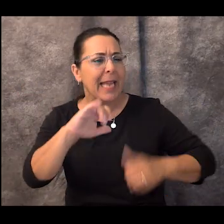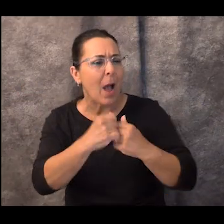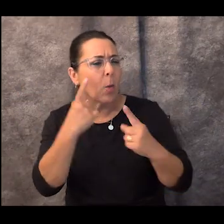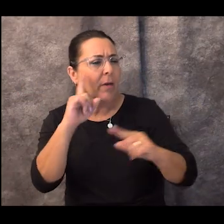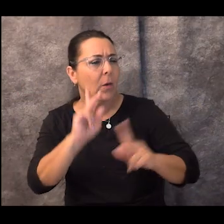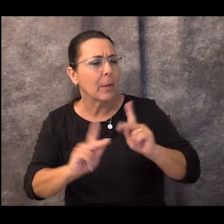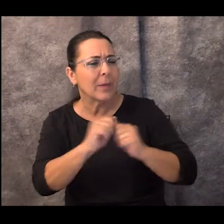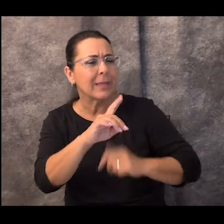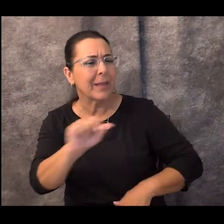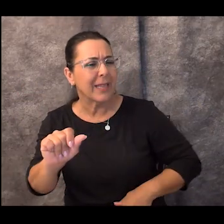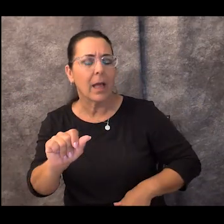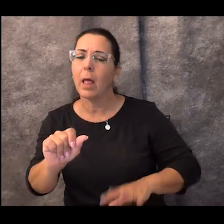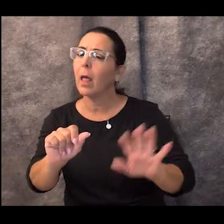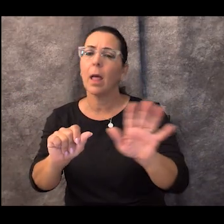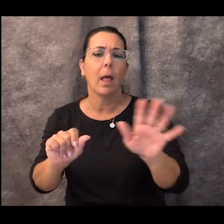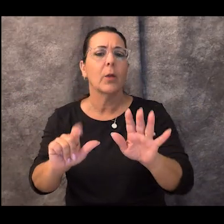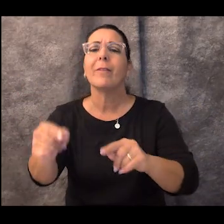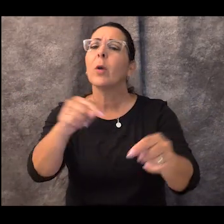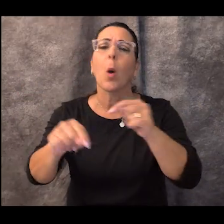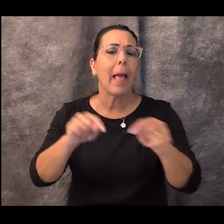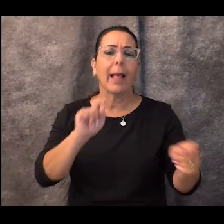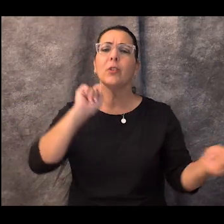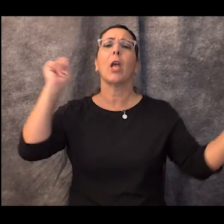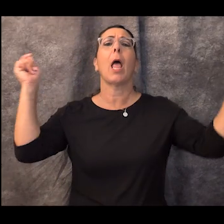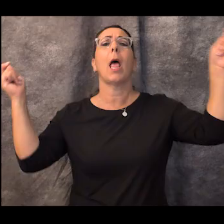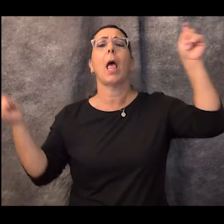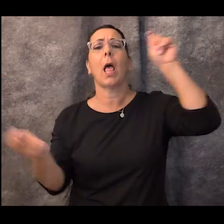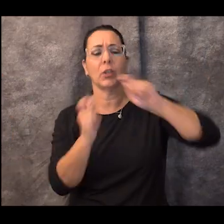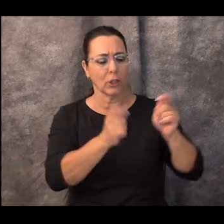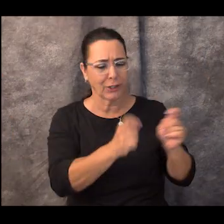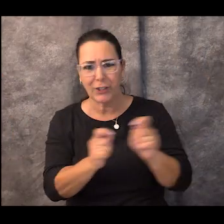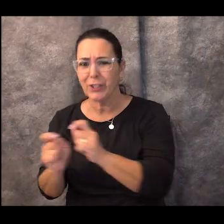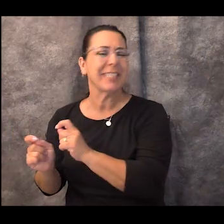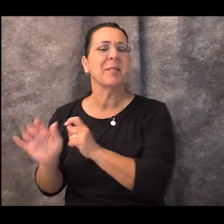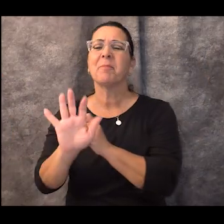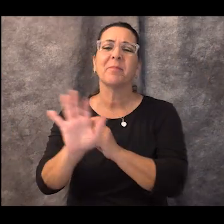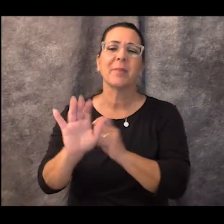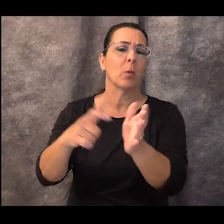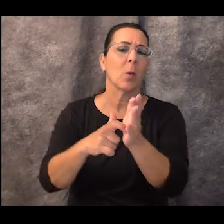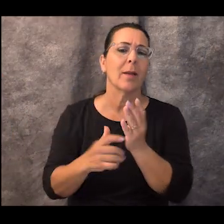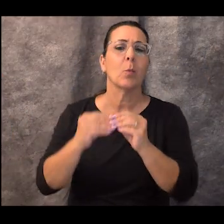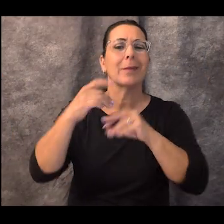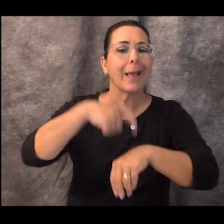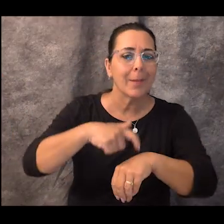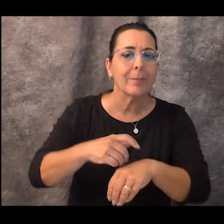we end up having to go back and retrofit a bunch of things that didn't work, and that costs a lot more time, a lot more money than having people